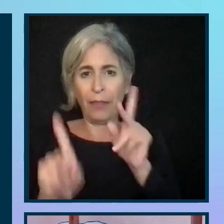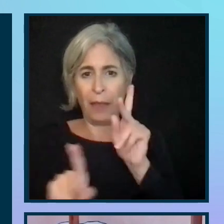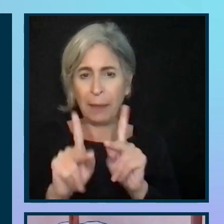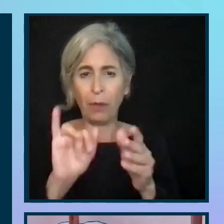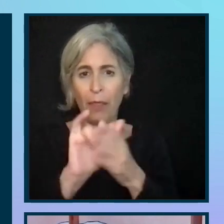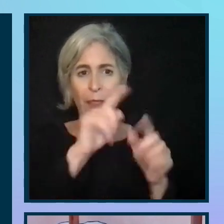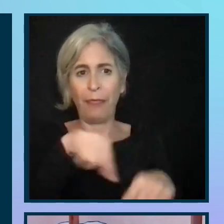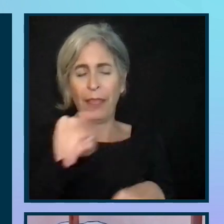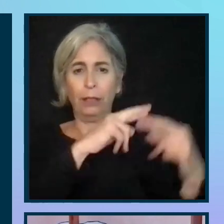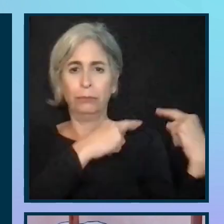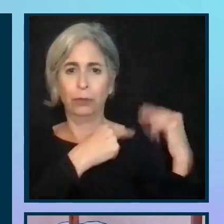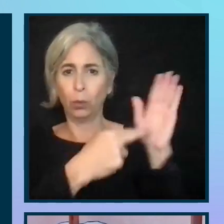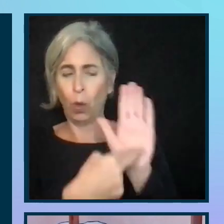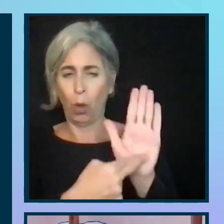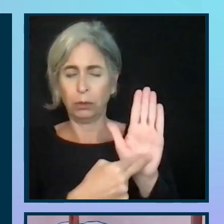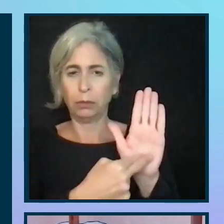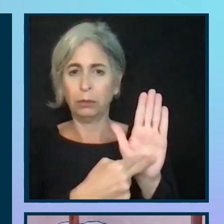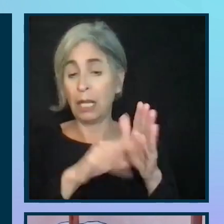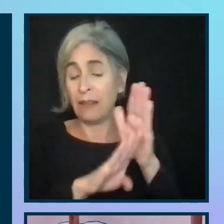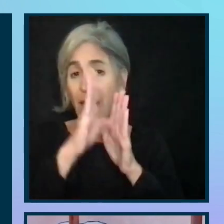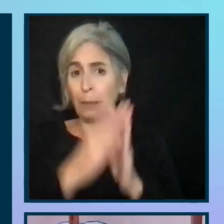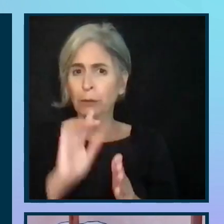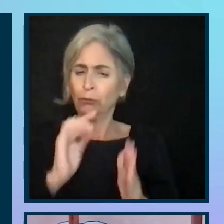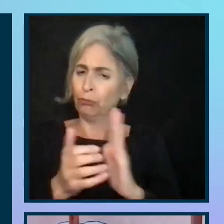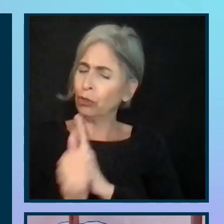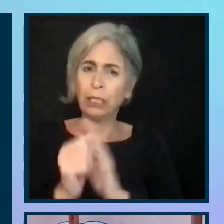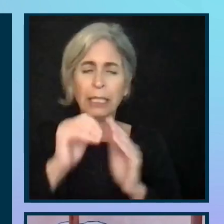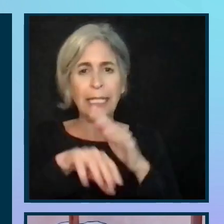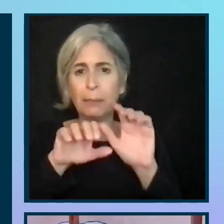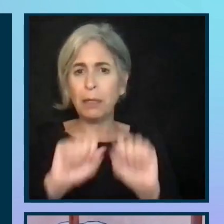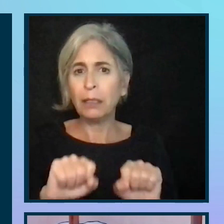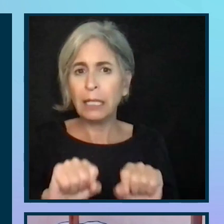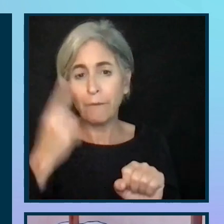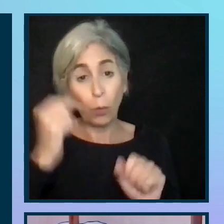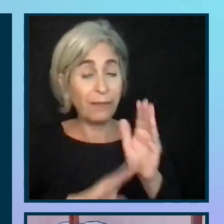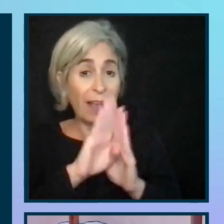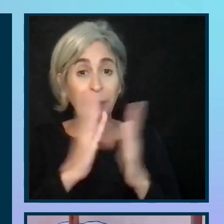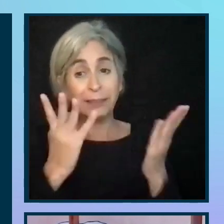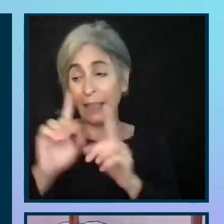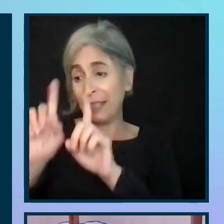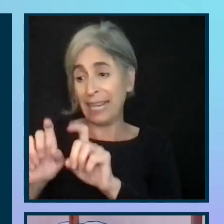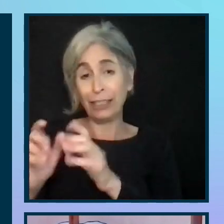So developer is really good accessibility as it pertains to development, a tester's really good at accessibility